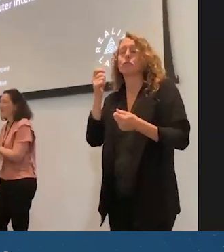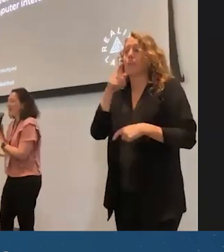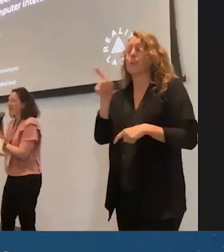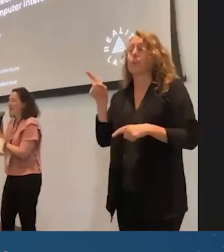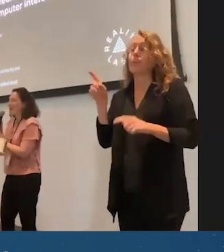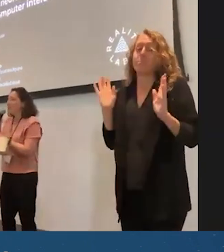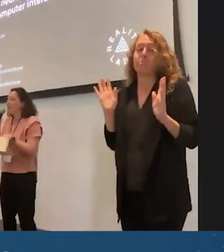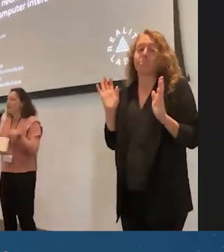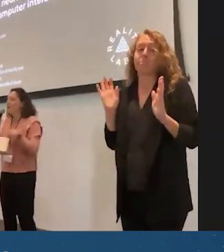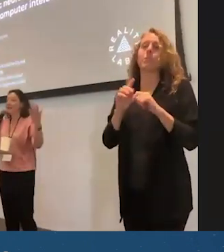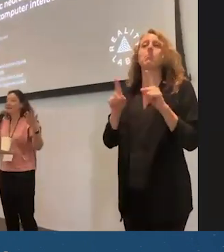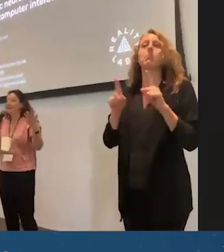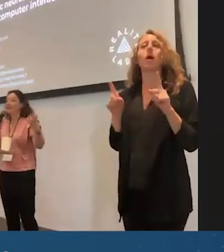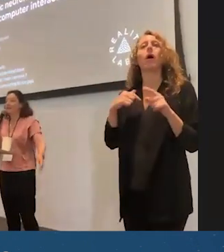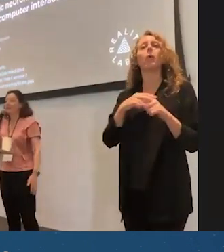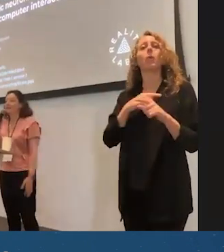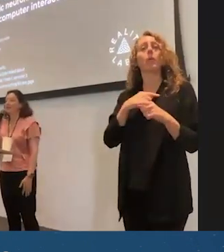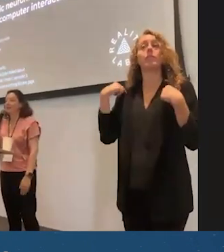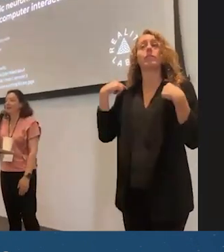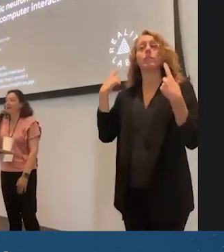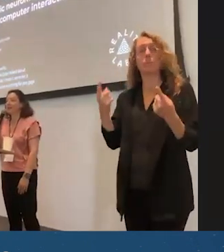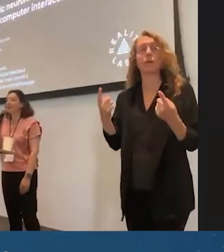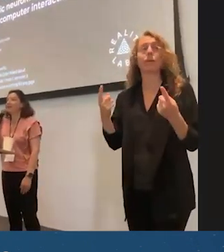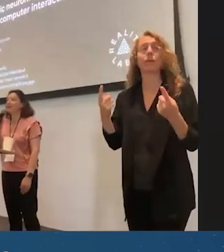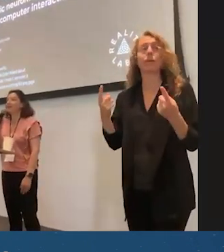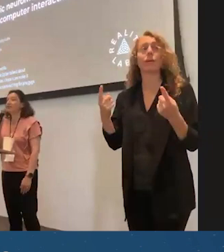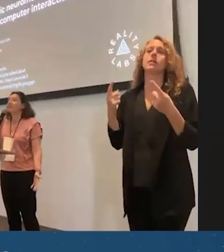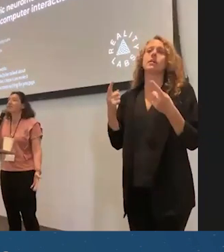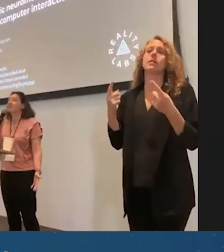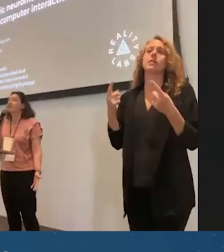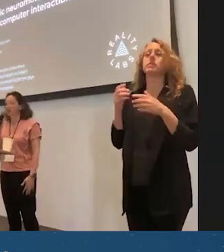But we've been advancing, researching advanced neuromotor